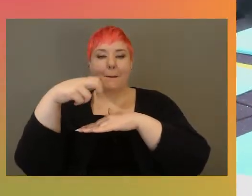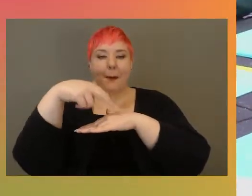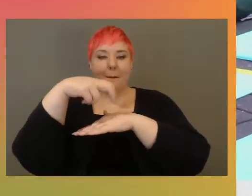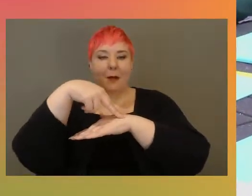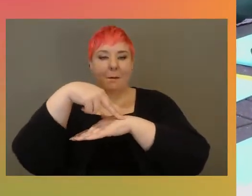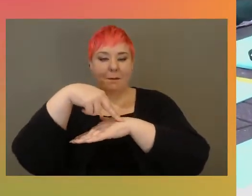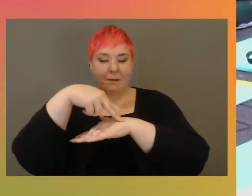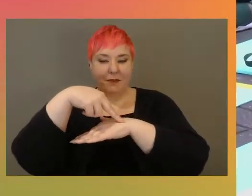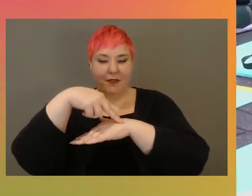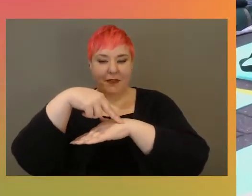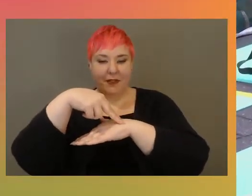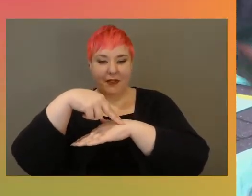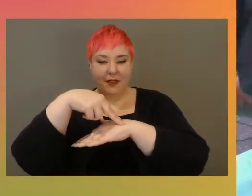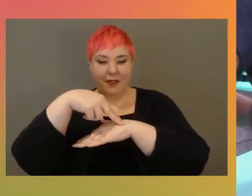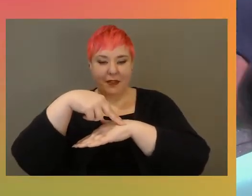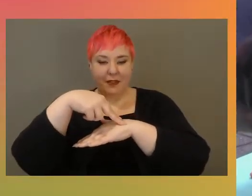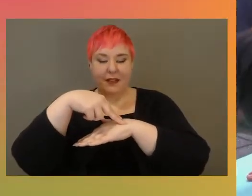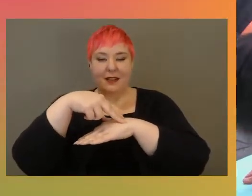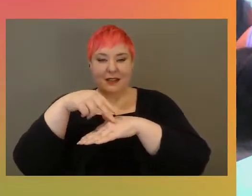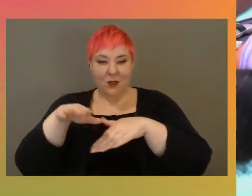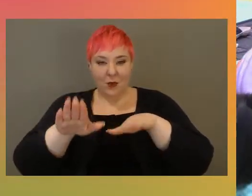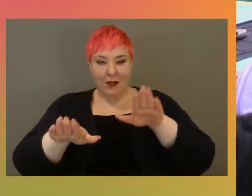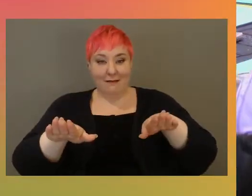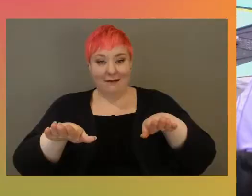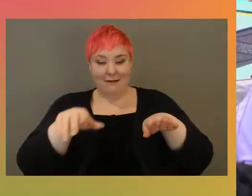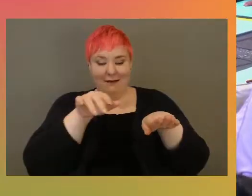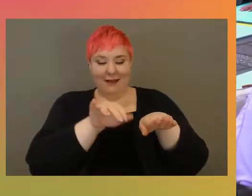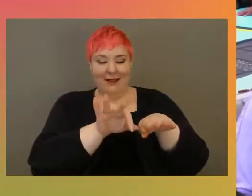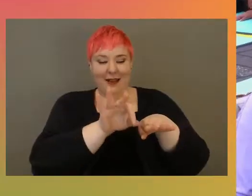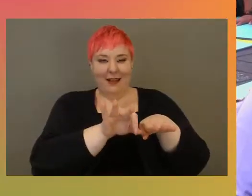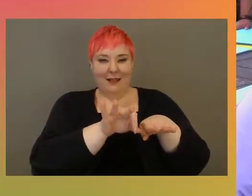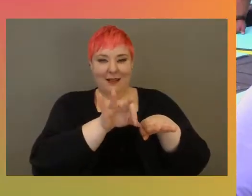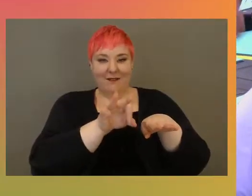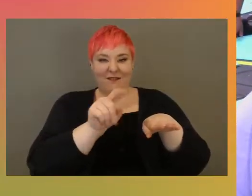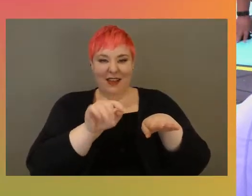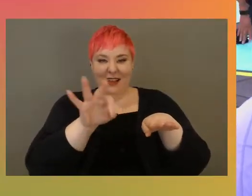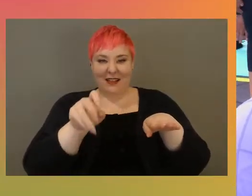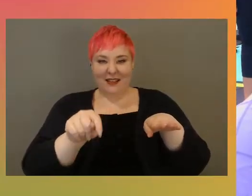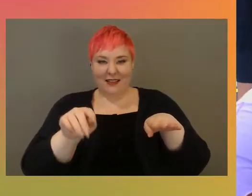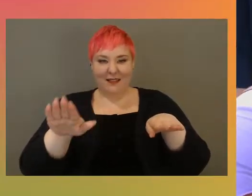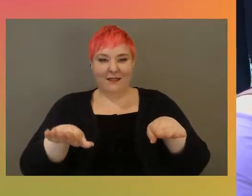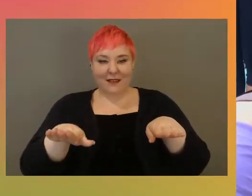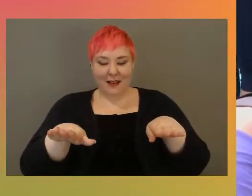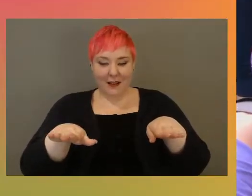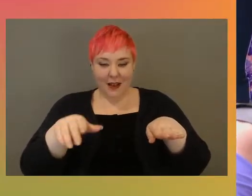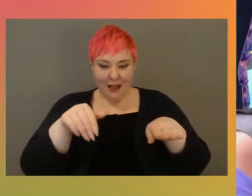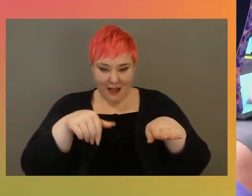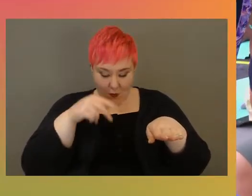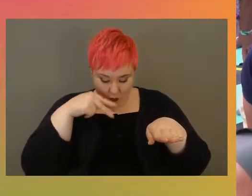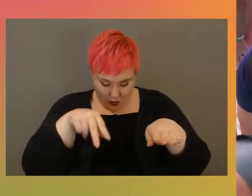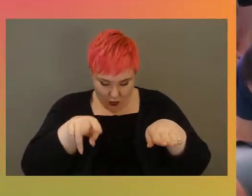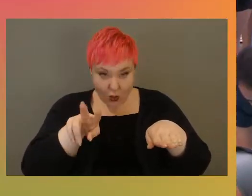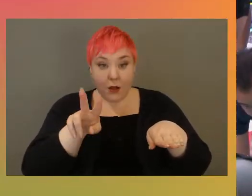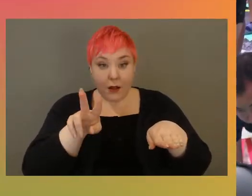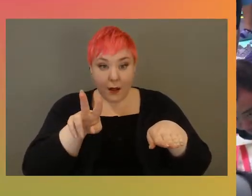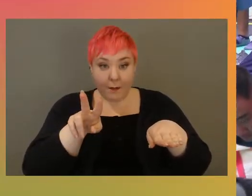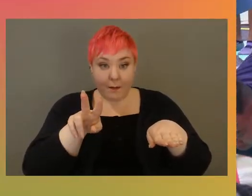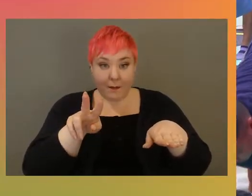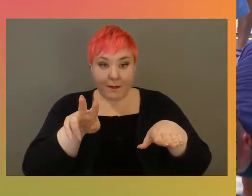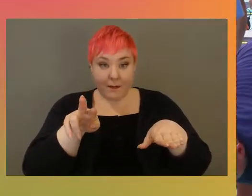BEND YOUR KNEES, AND TAKE AS MANY HOPS FORWARD AS YOU NEED TO GET YOUR FEET BETWEEN YOUR